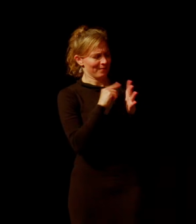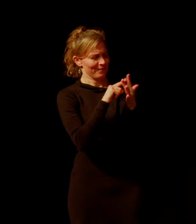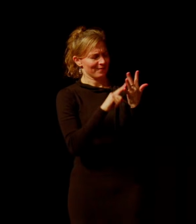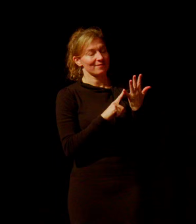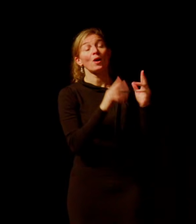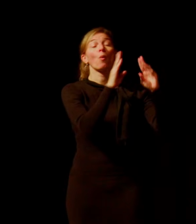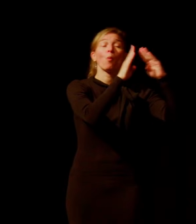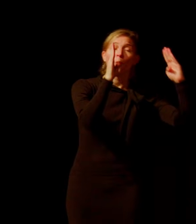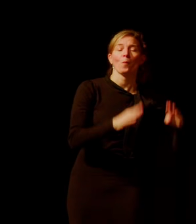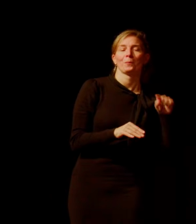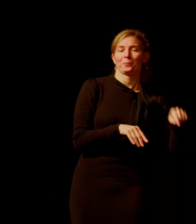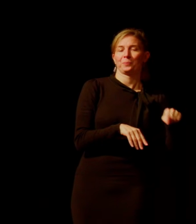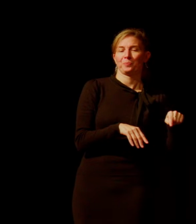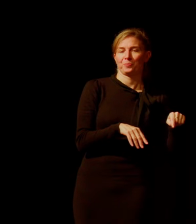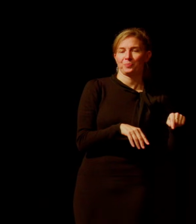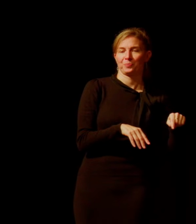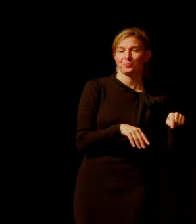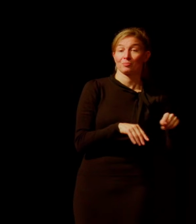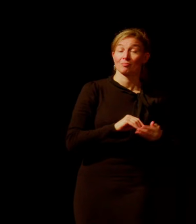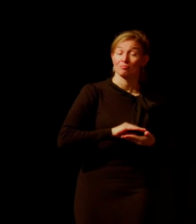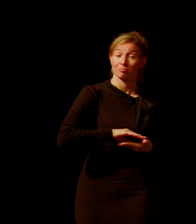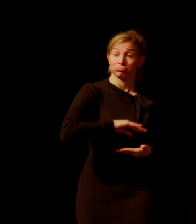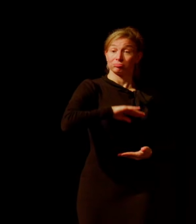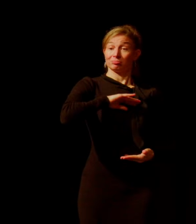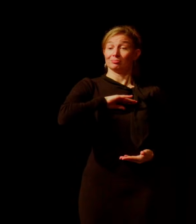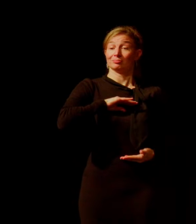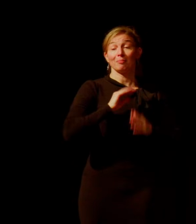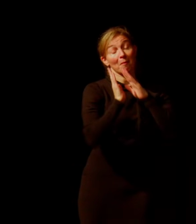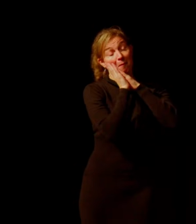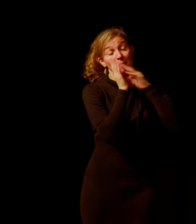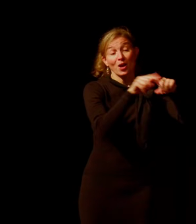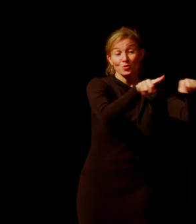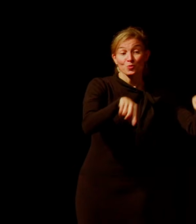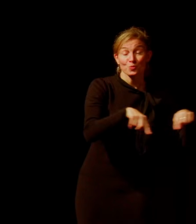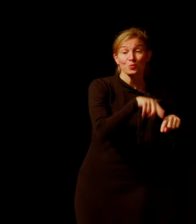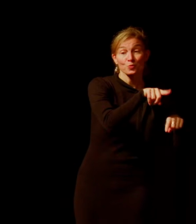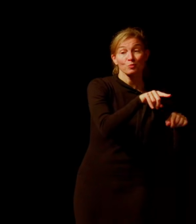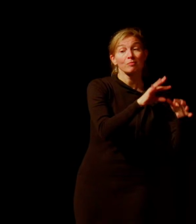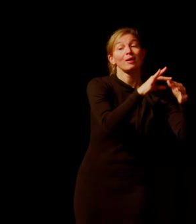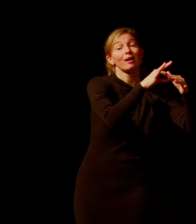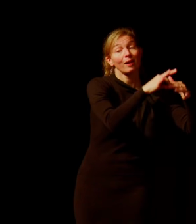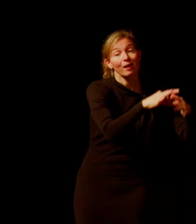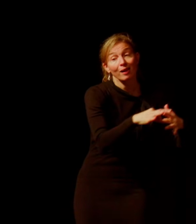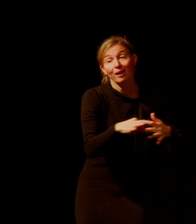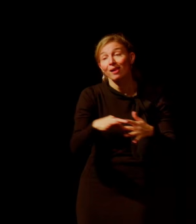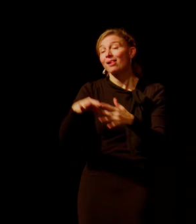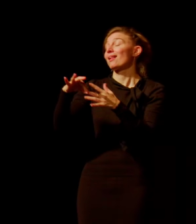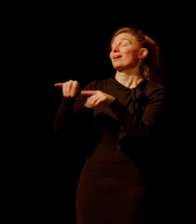Because confidence in the bedroom leads to confidence in the boardroom.